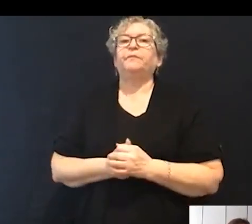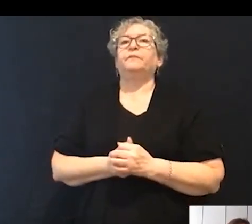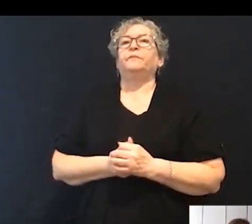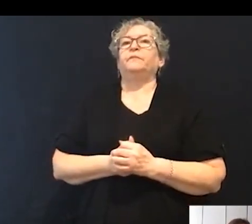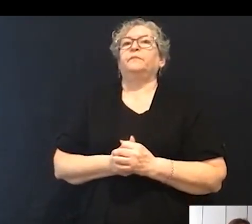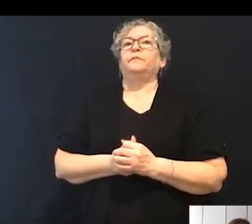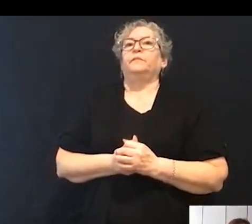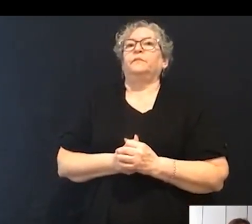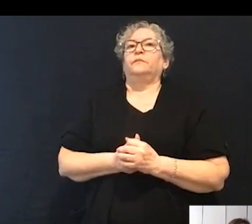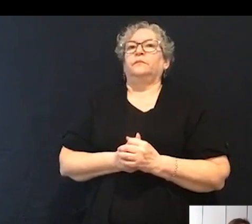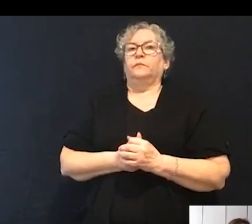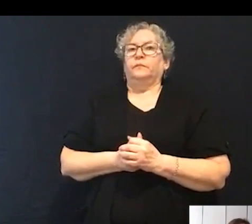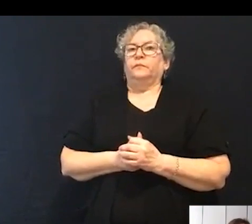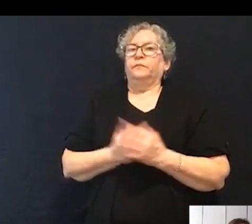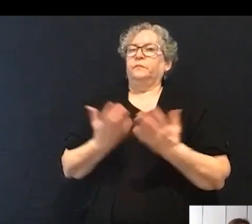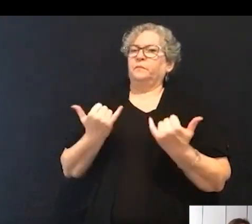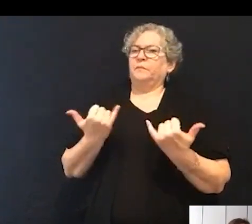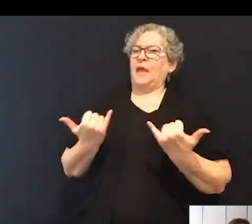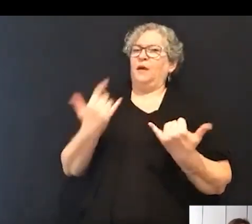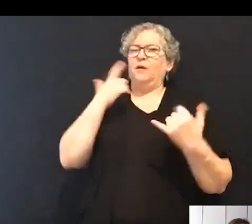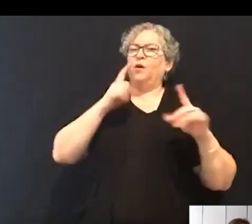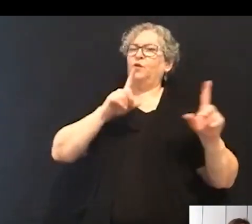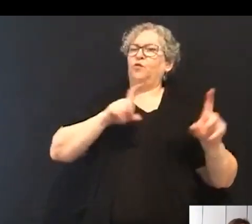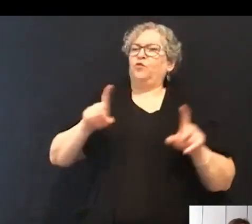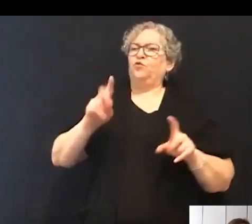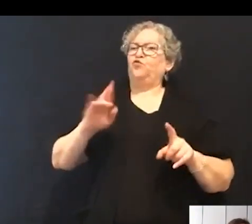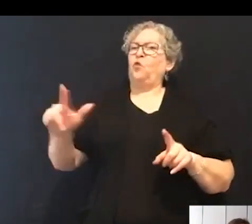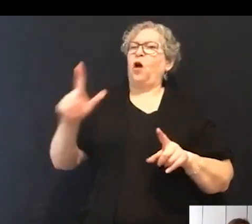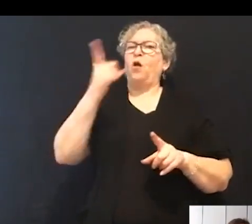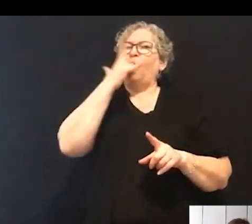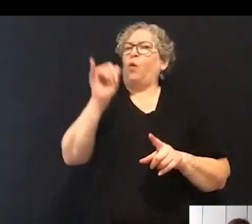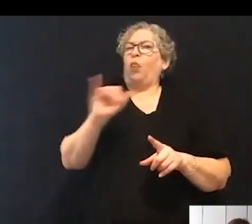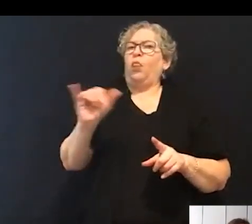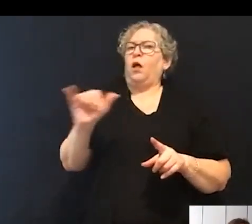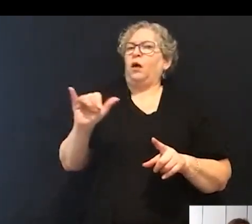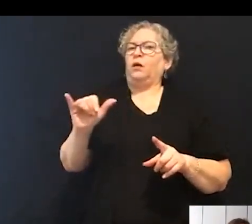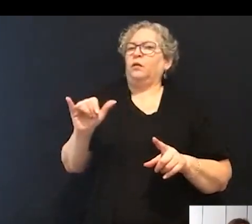So what is the trial design like on the STELLAR trial, the Usher trial?